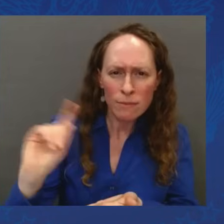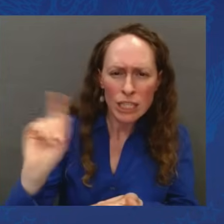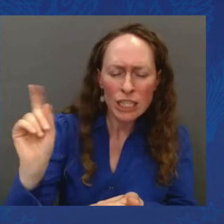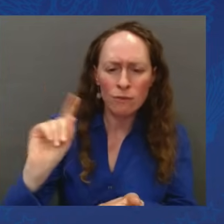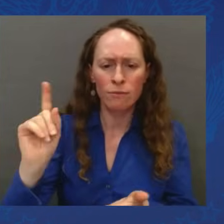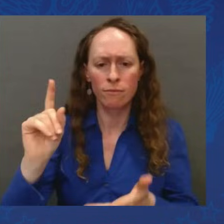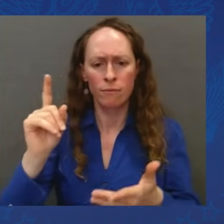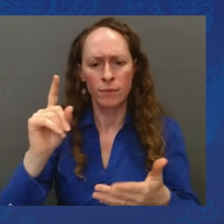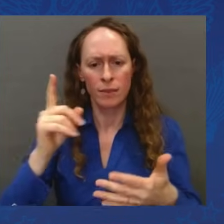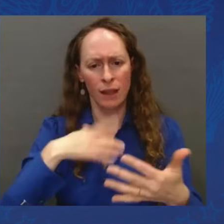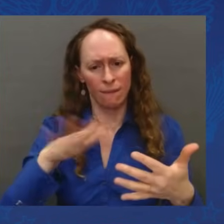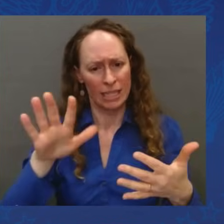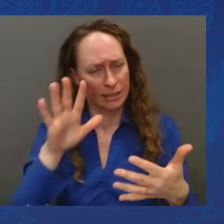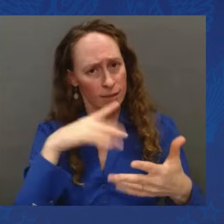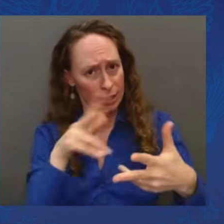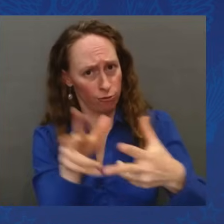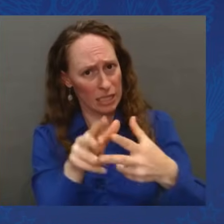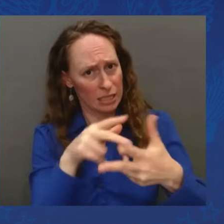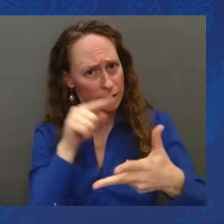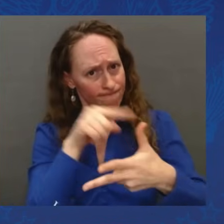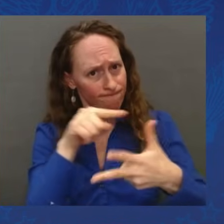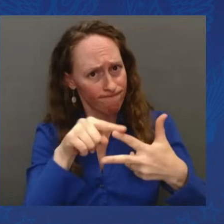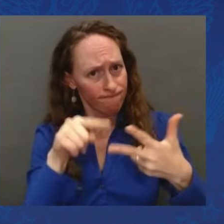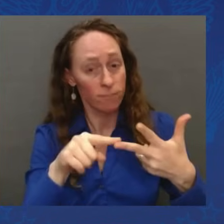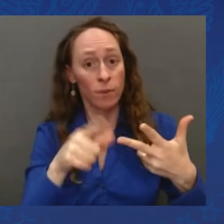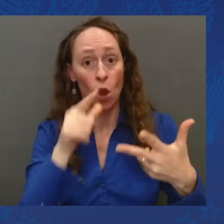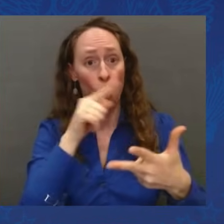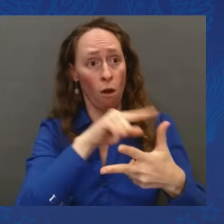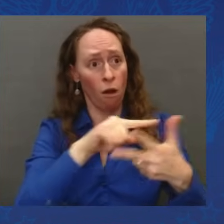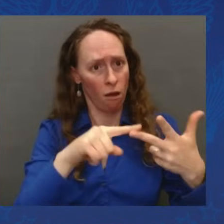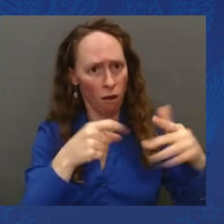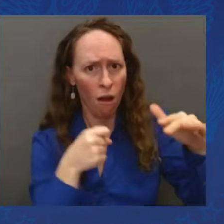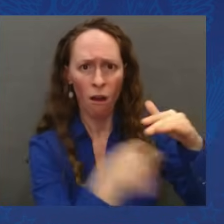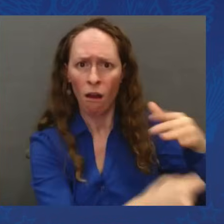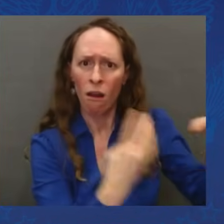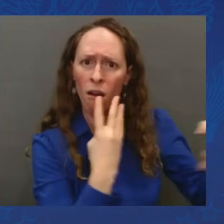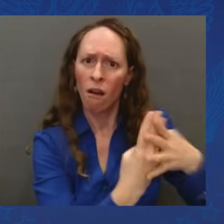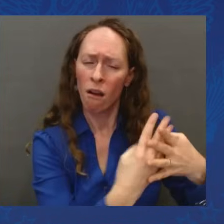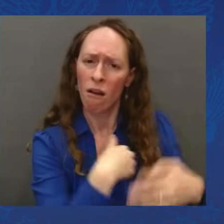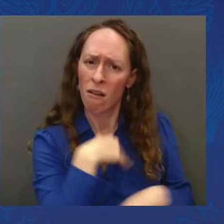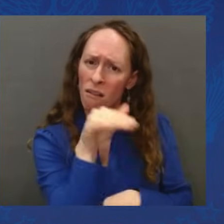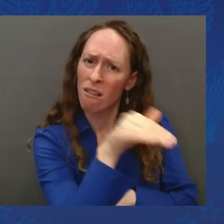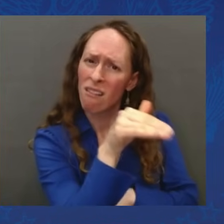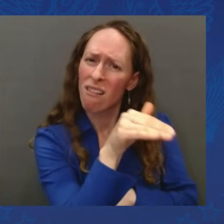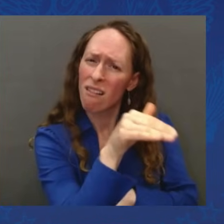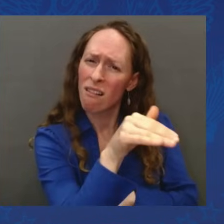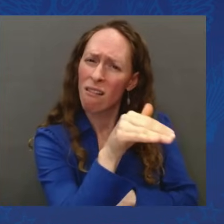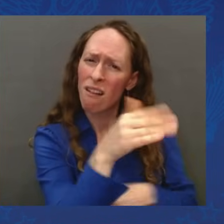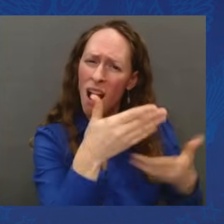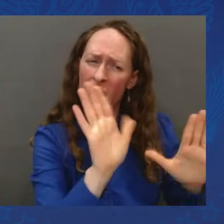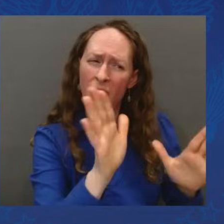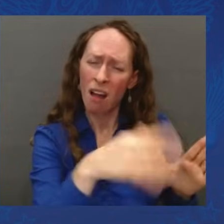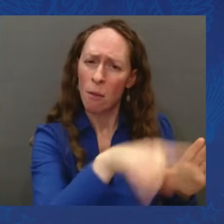No agreement on that. No agreement on that. I also stressed the importance of peace and stability in the Taiwan Straits.